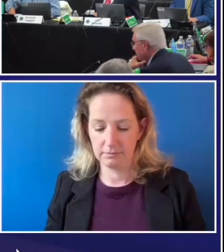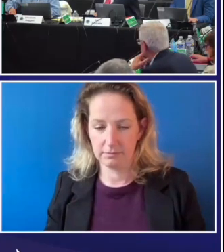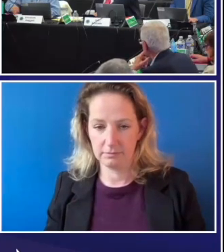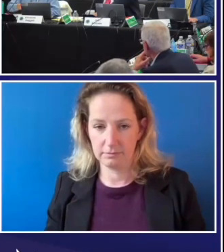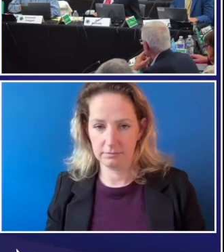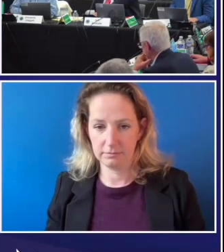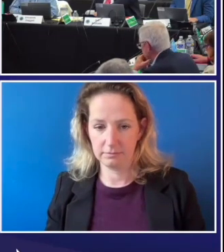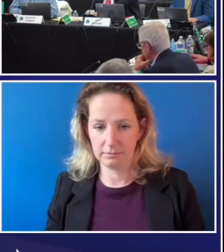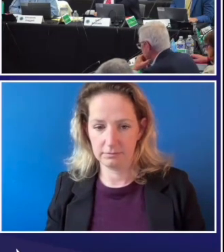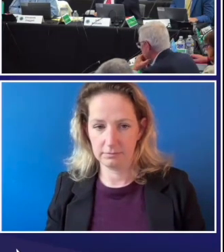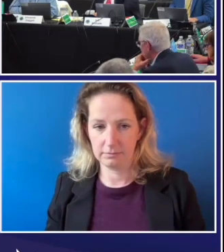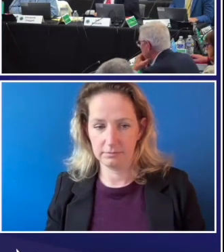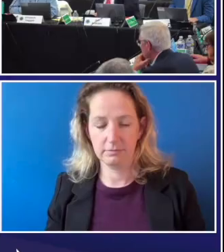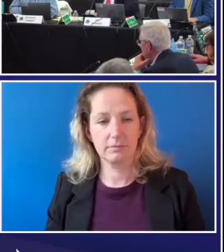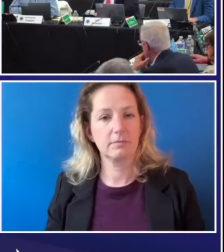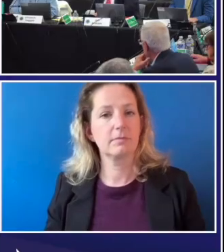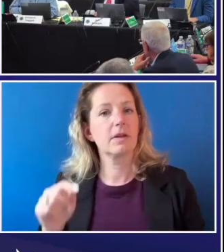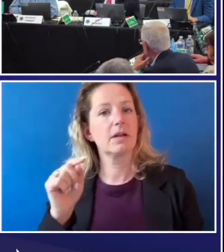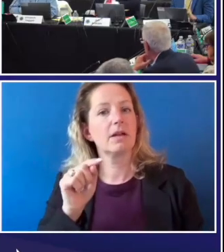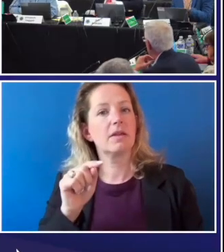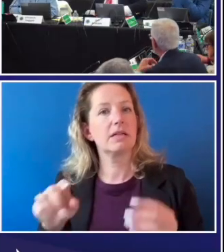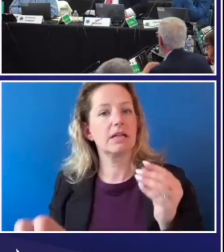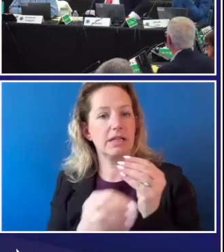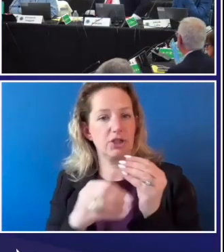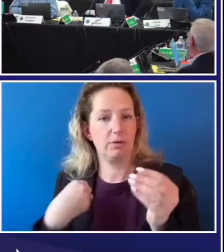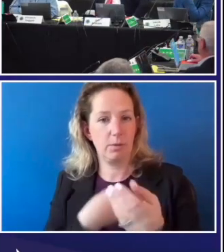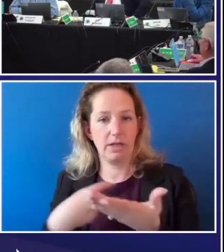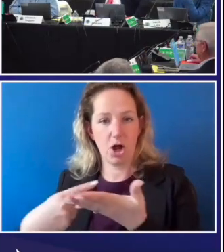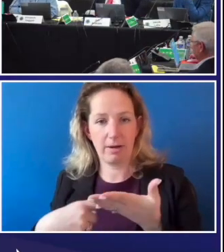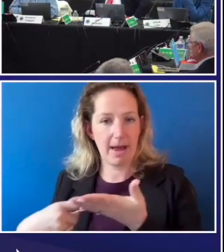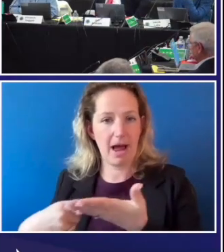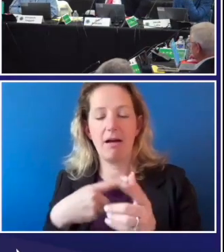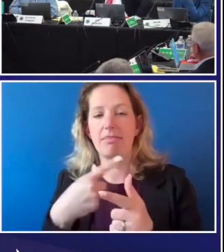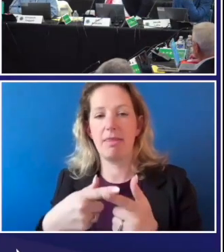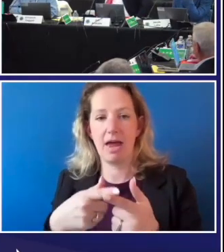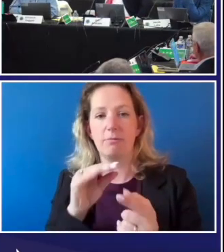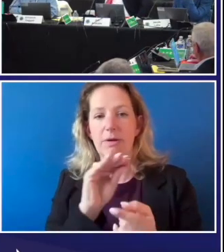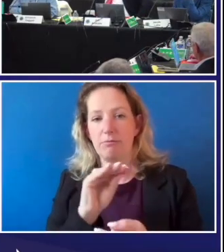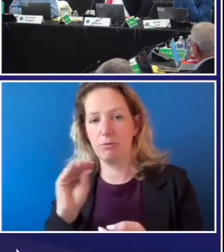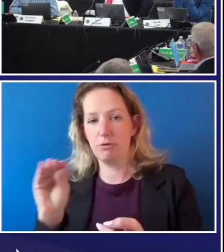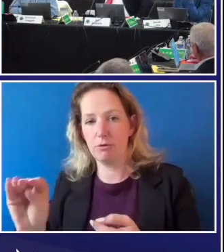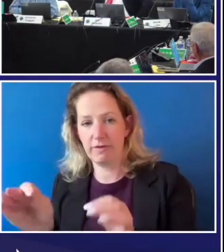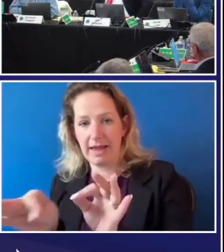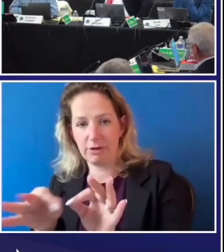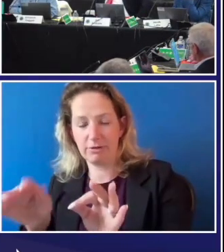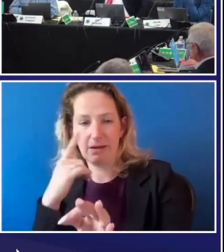So this is the edition that I talked about that we then move this language here because it's applicable to the expansion of scope section.